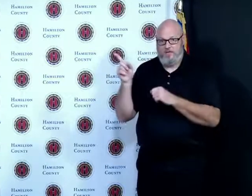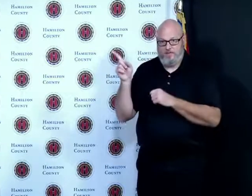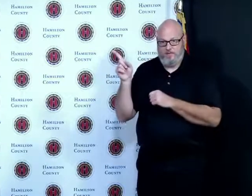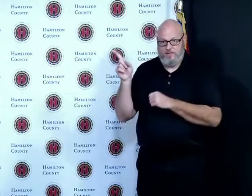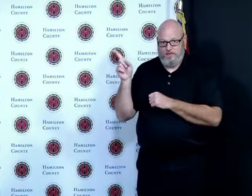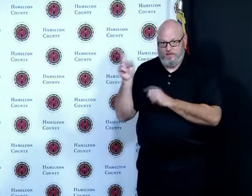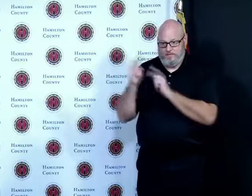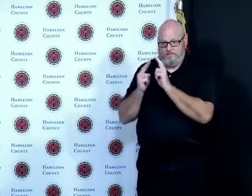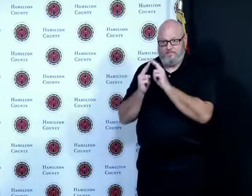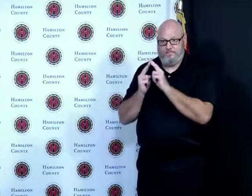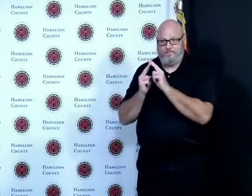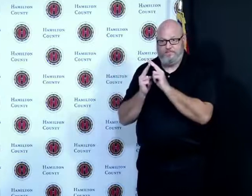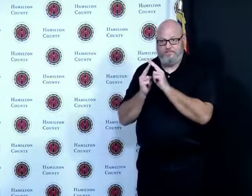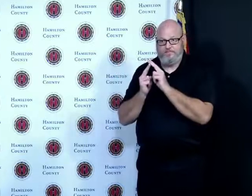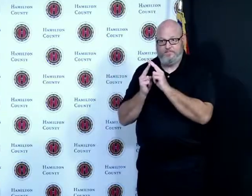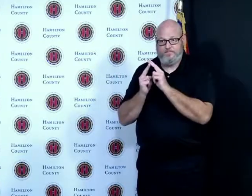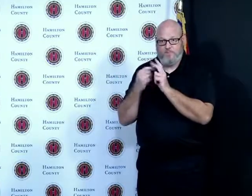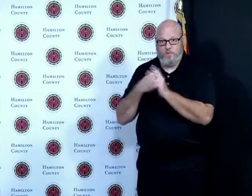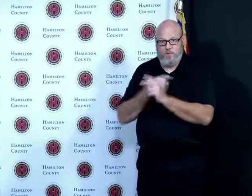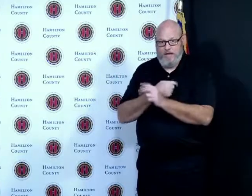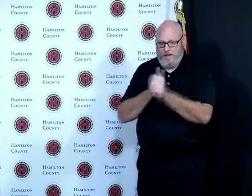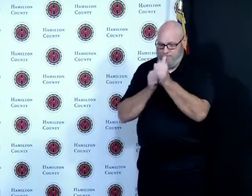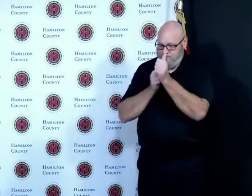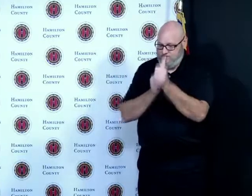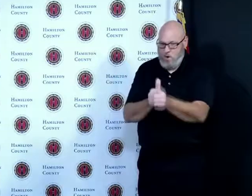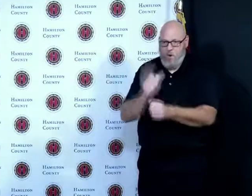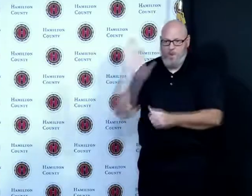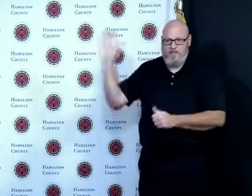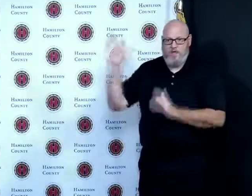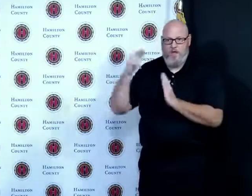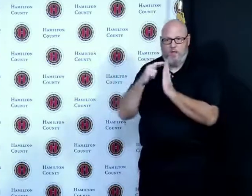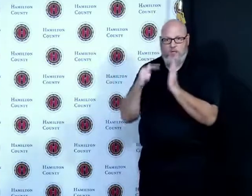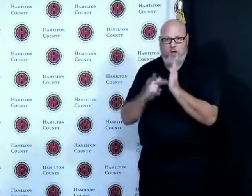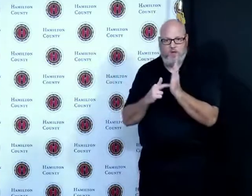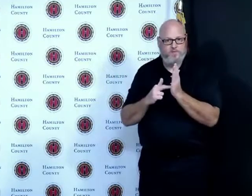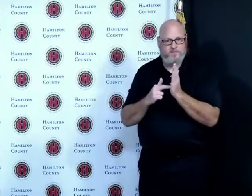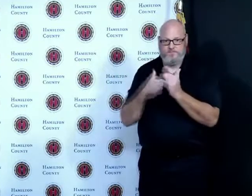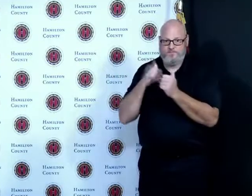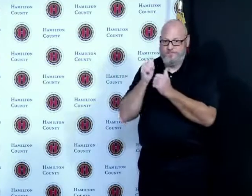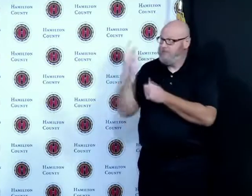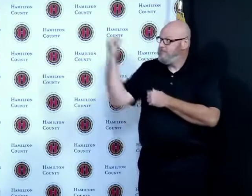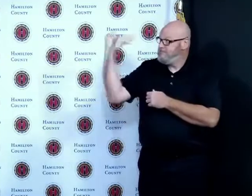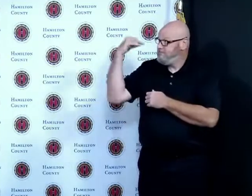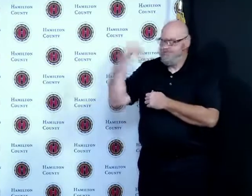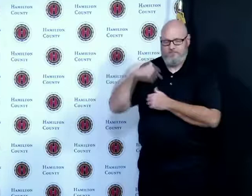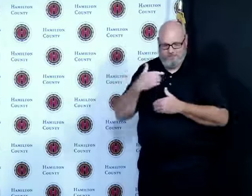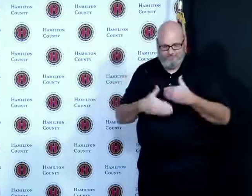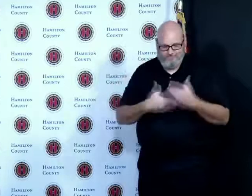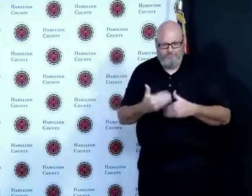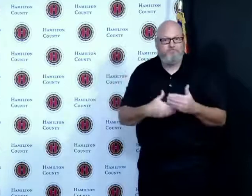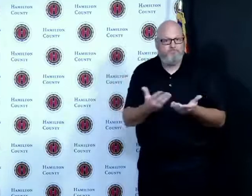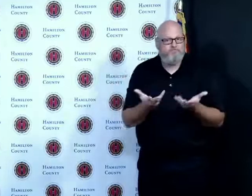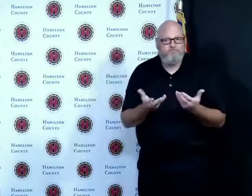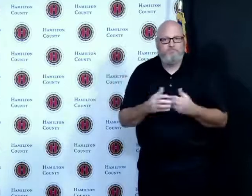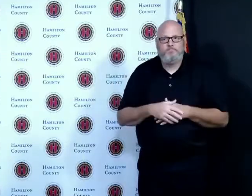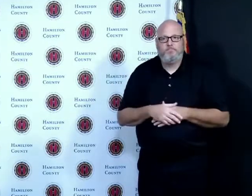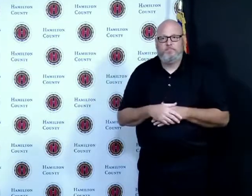very clear that these decisions are being made and we are trying our best to keep up and to